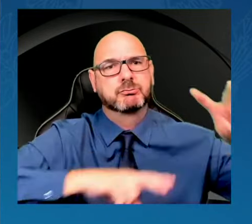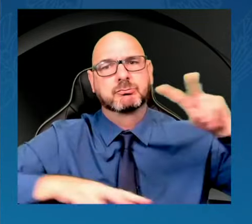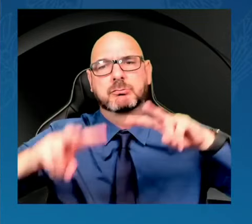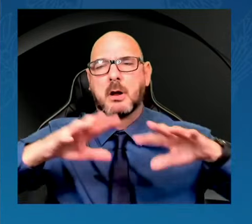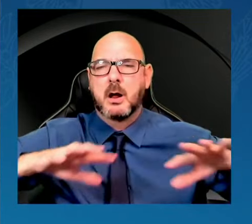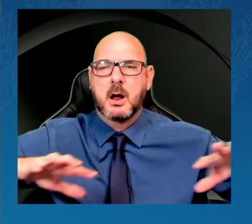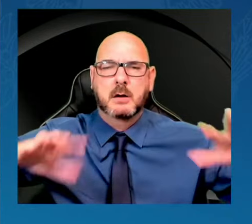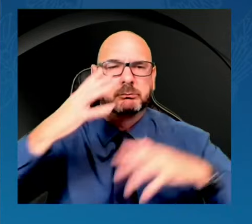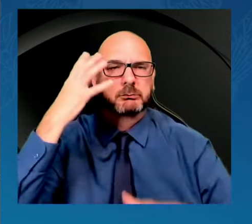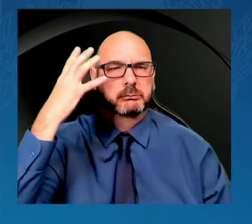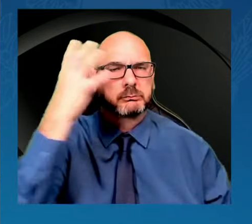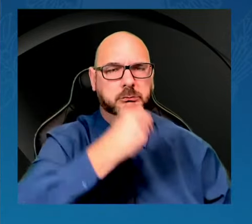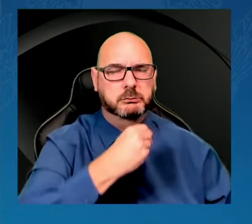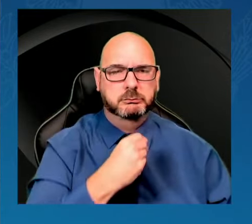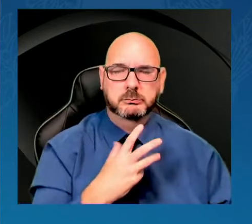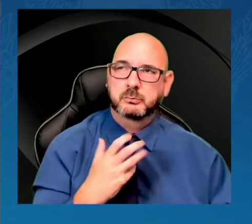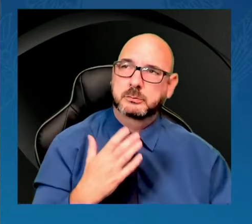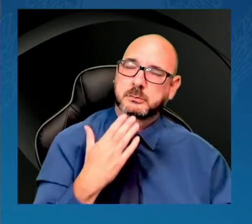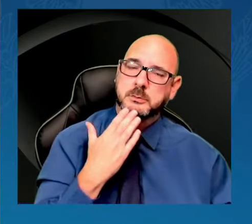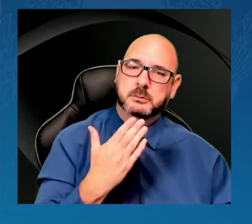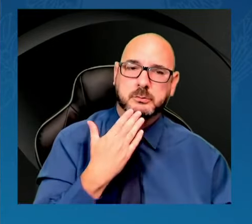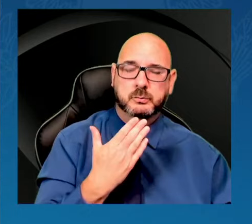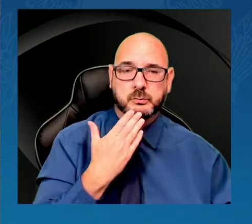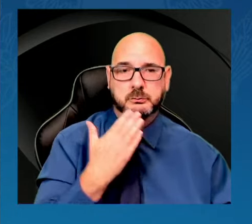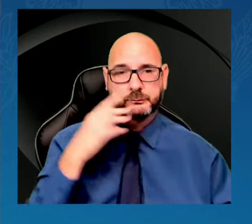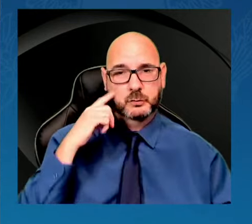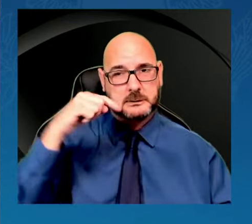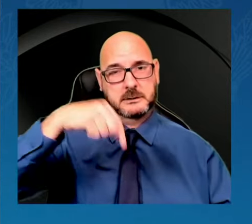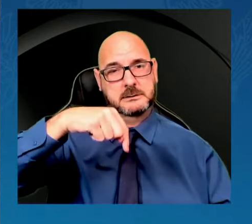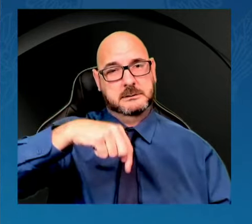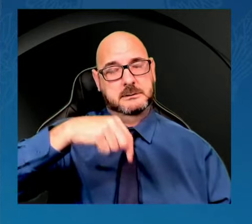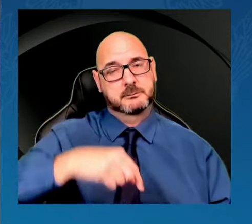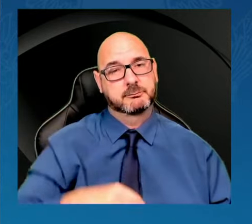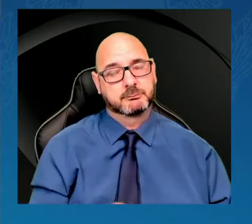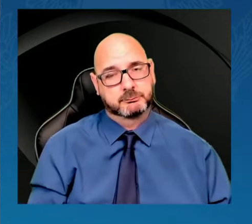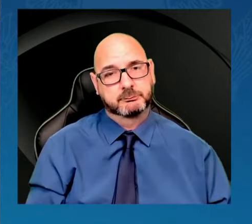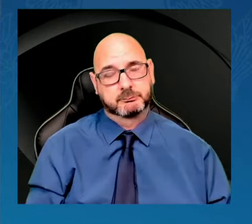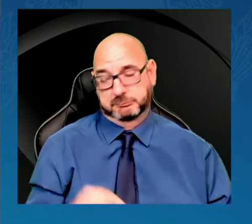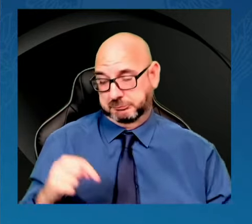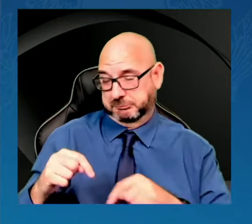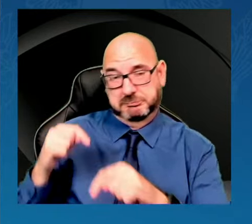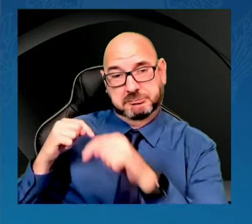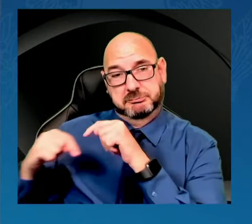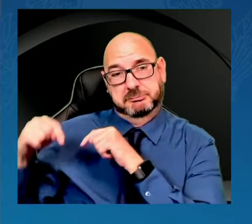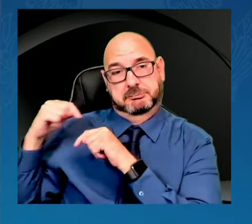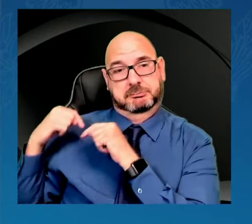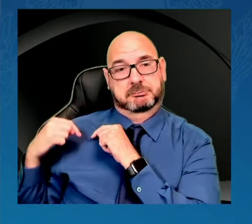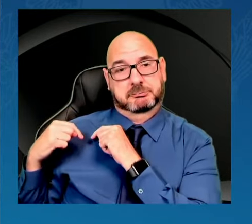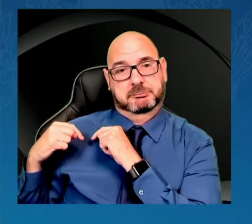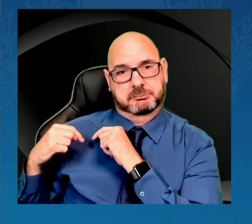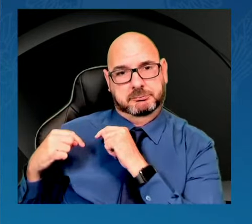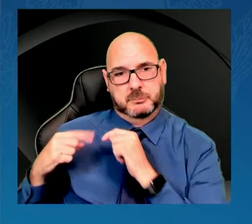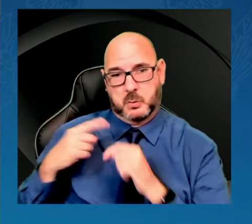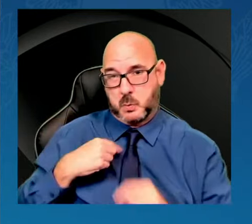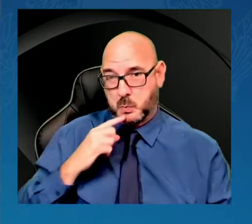And going back to being six and going to my brother's birthday party is how I started climbing.